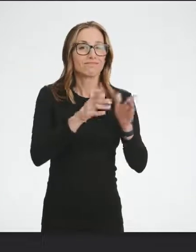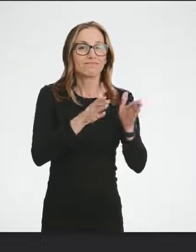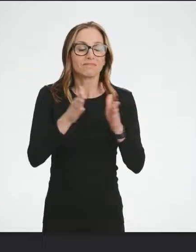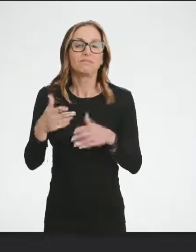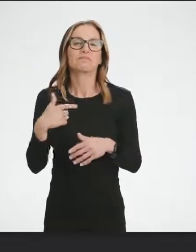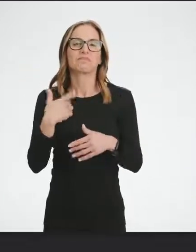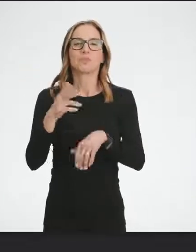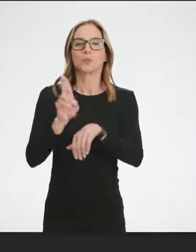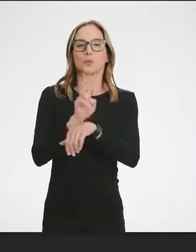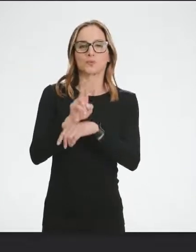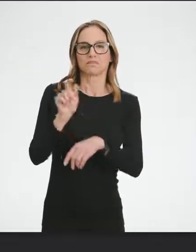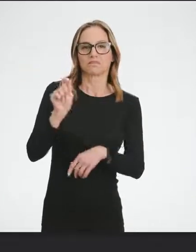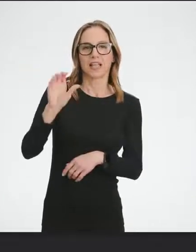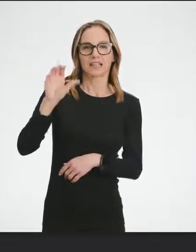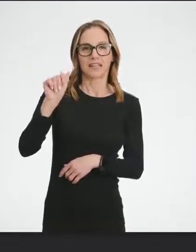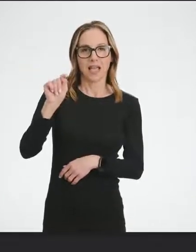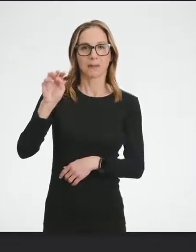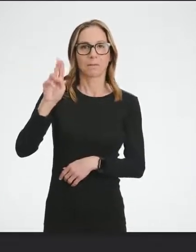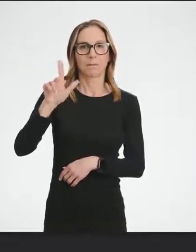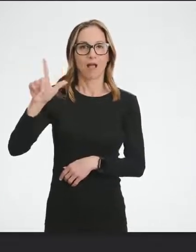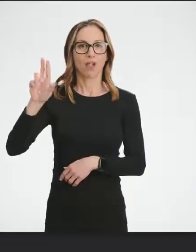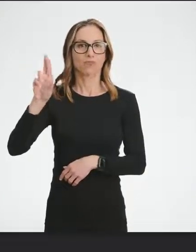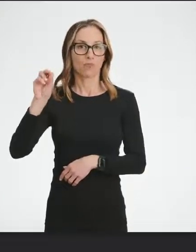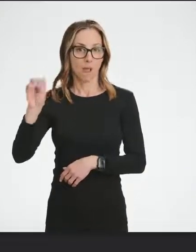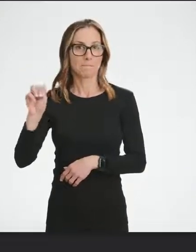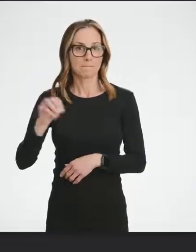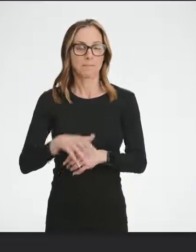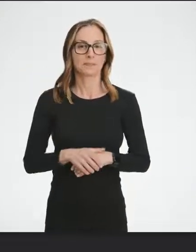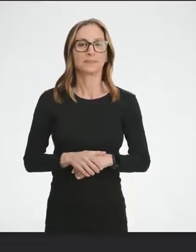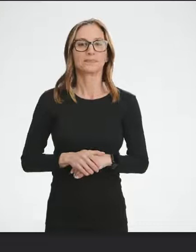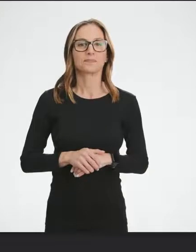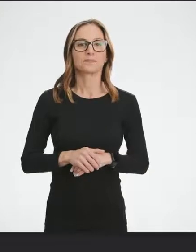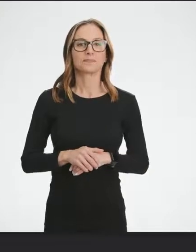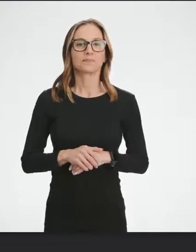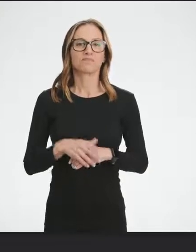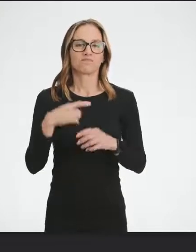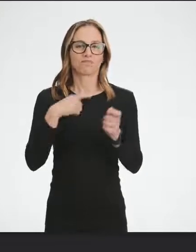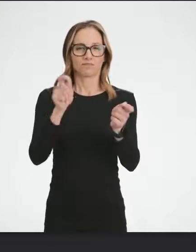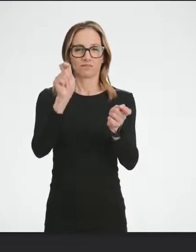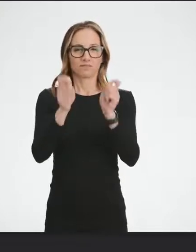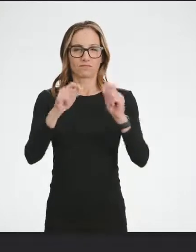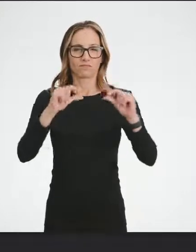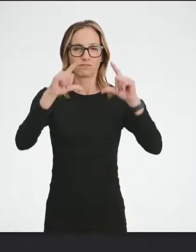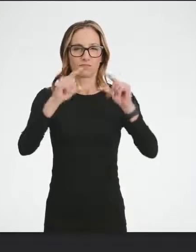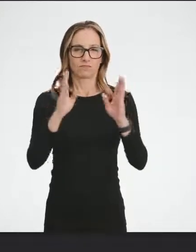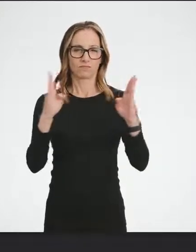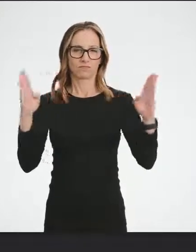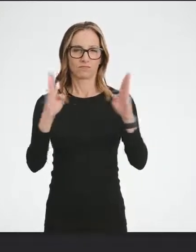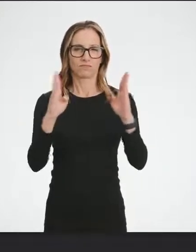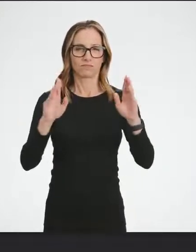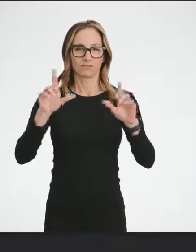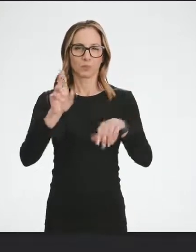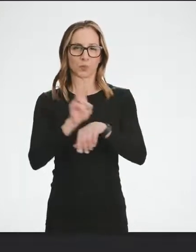Let's use catmullRom. Finally, I'll override the chart scale style by providing my own mapping.